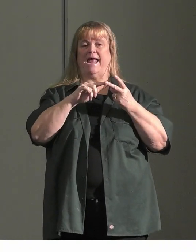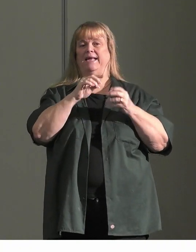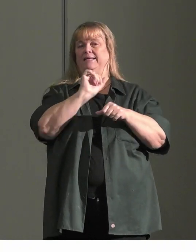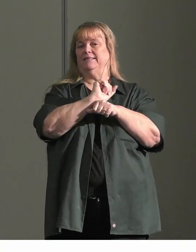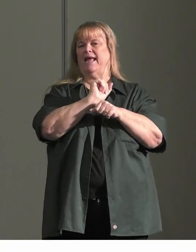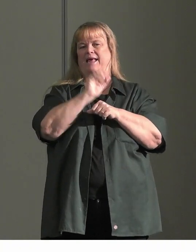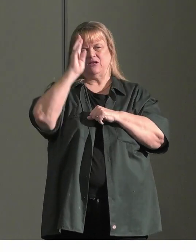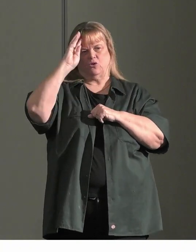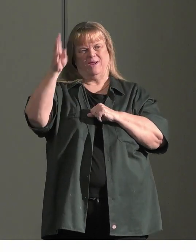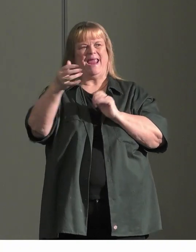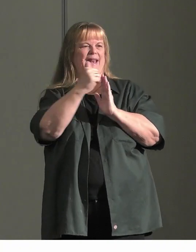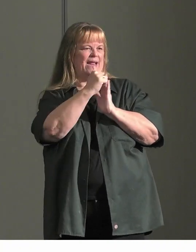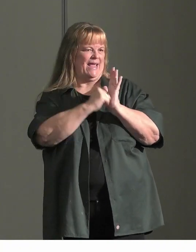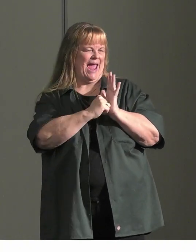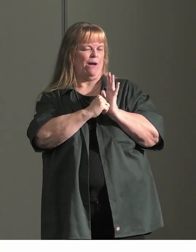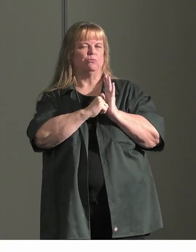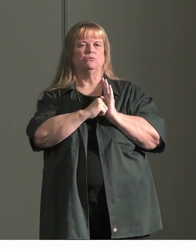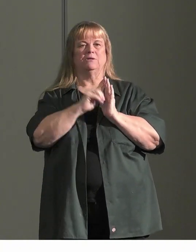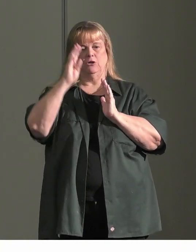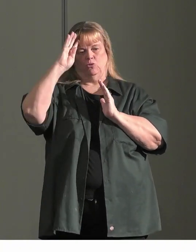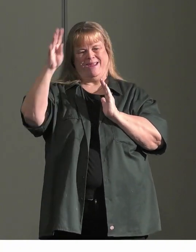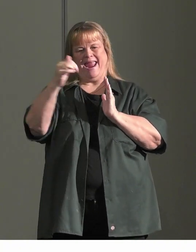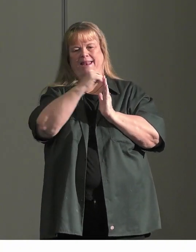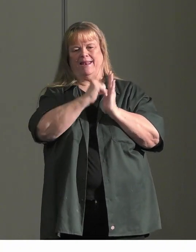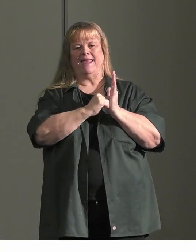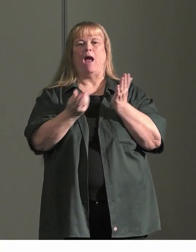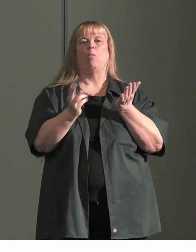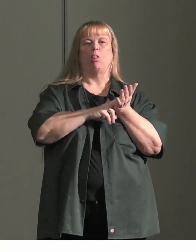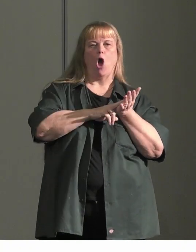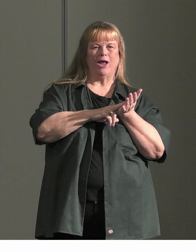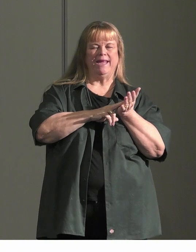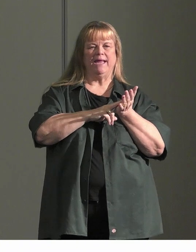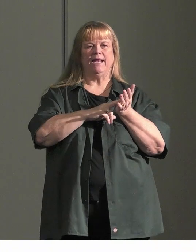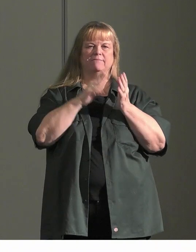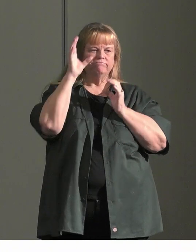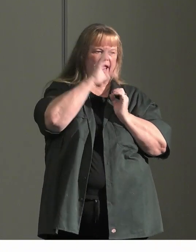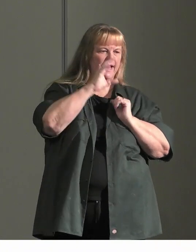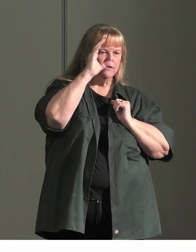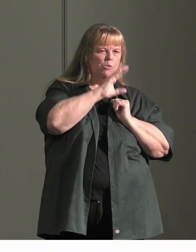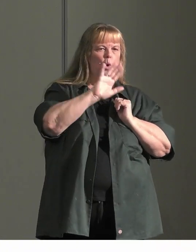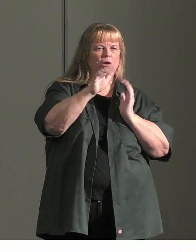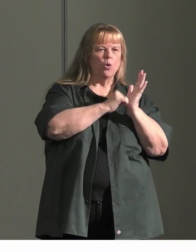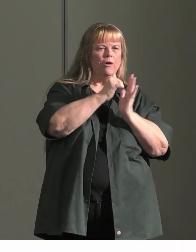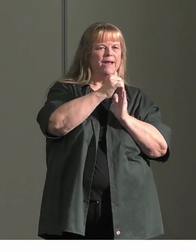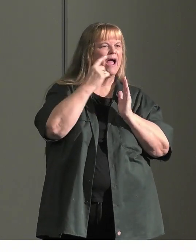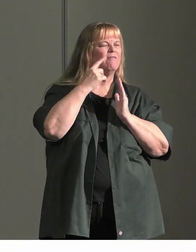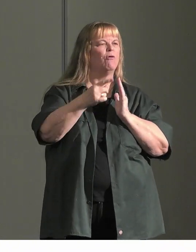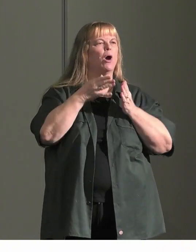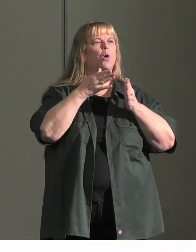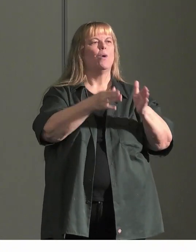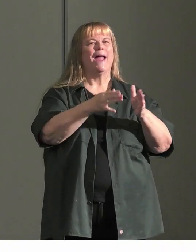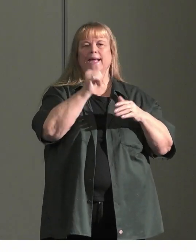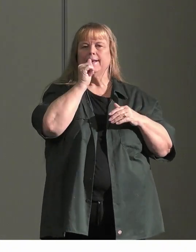create an account. Create an account and log in. And explore your account for a way to donate